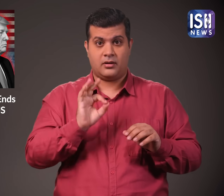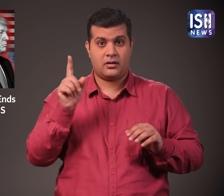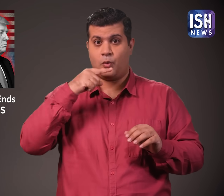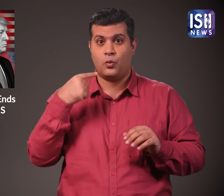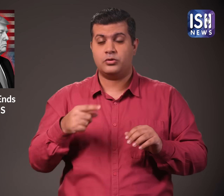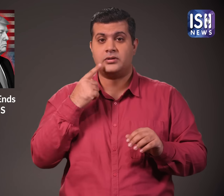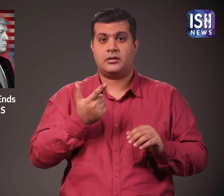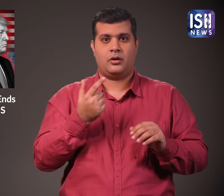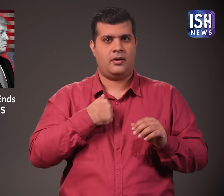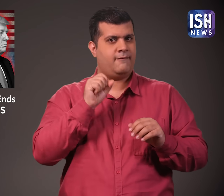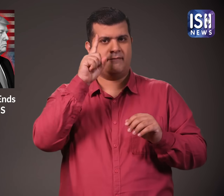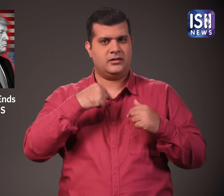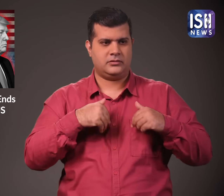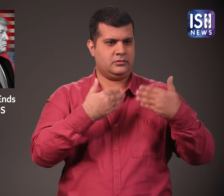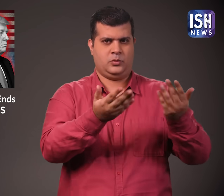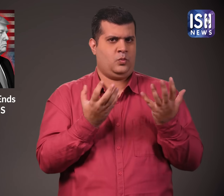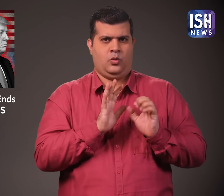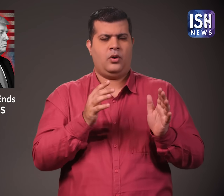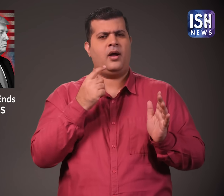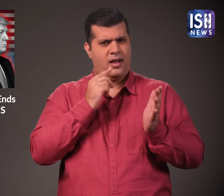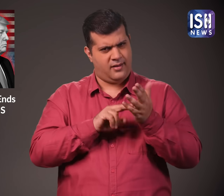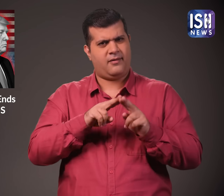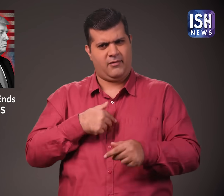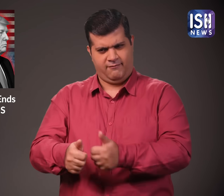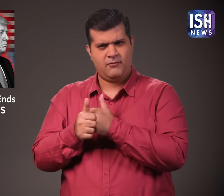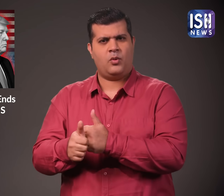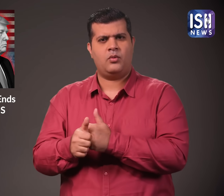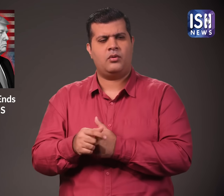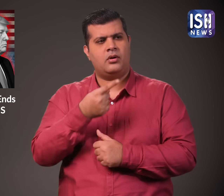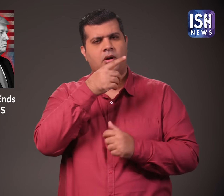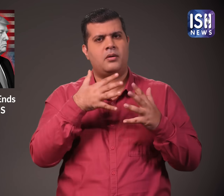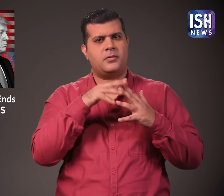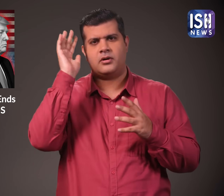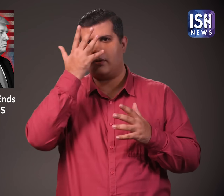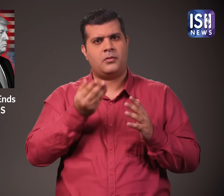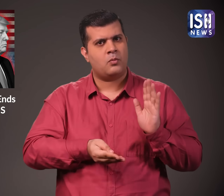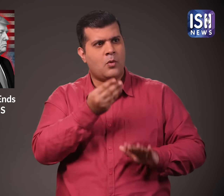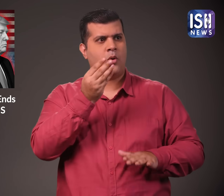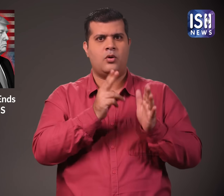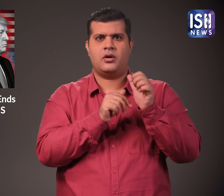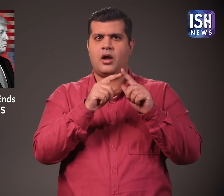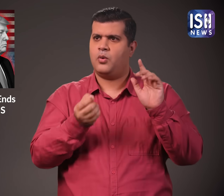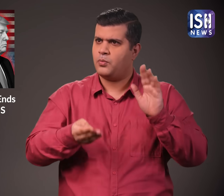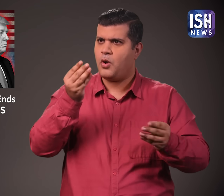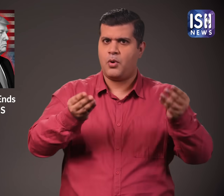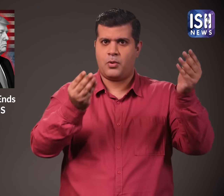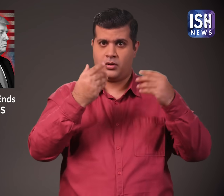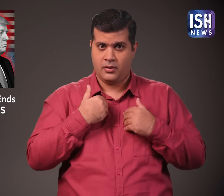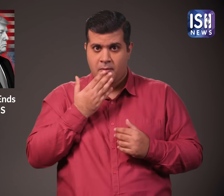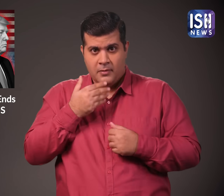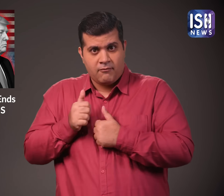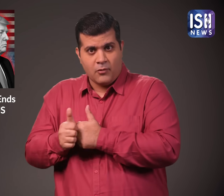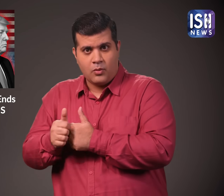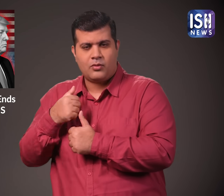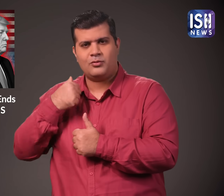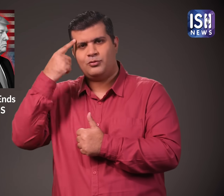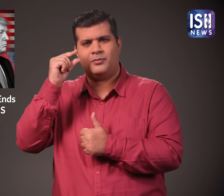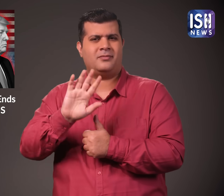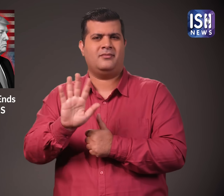Russia had vowed to follow the treaty voluntarily, deploying weapons only if the US did. Now, that has changed.